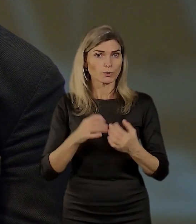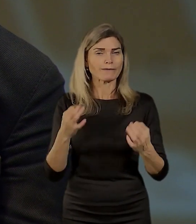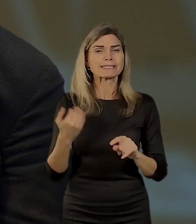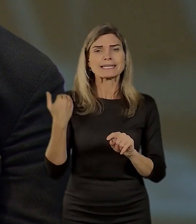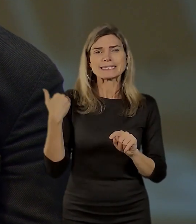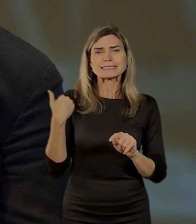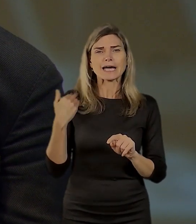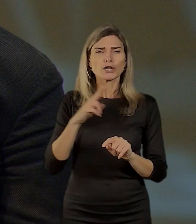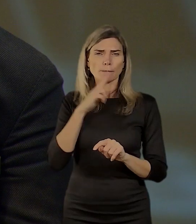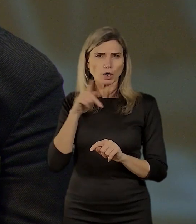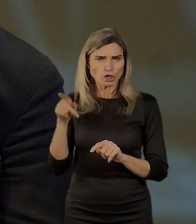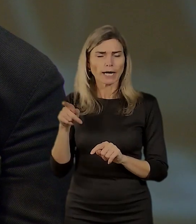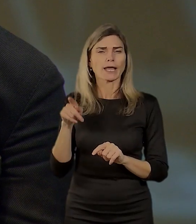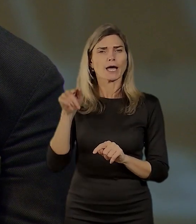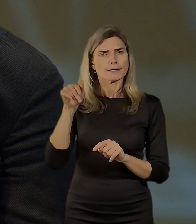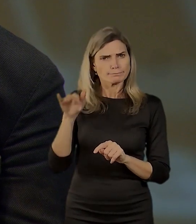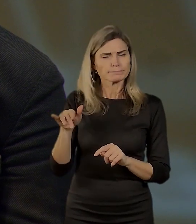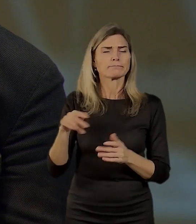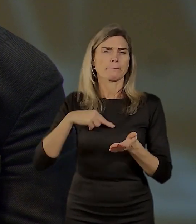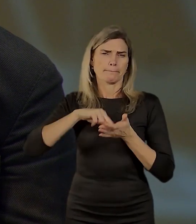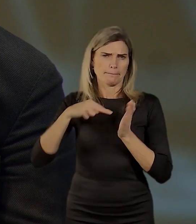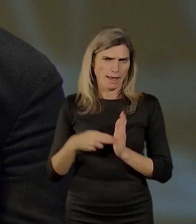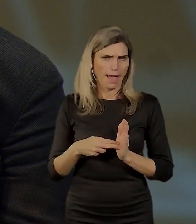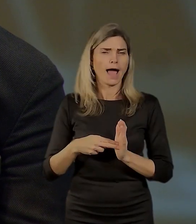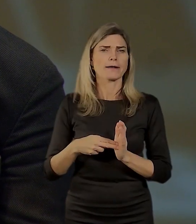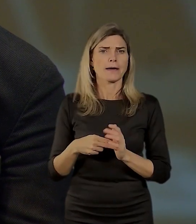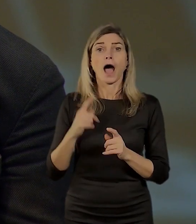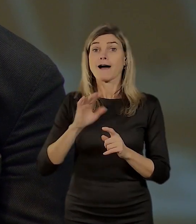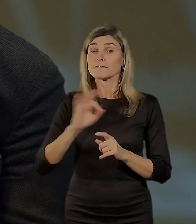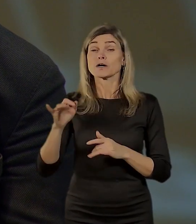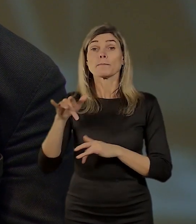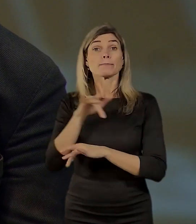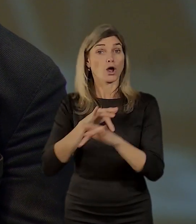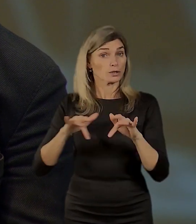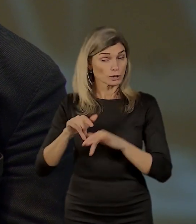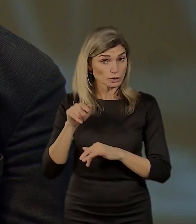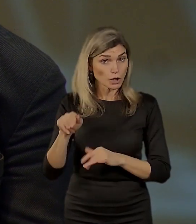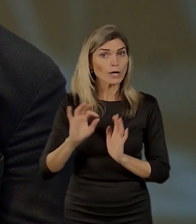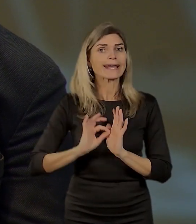And at the same time we have two other pavilions there, such as Tesco barracks, I will say, where the de facto